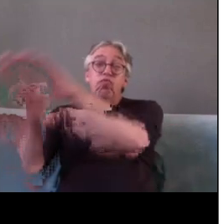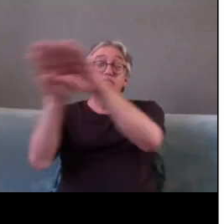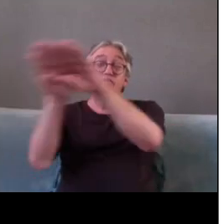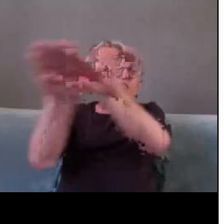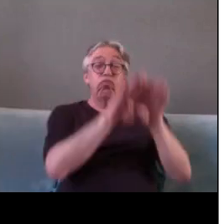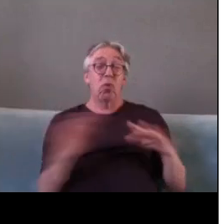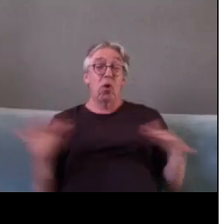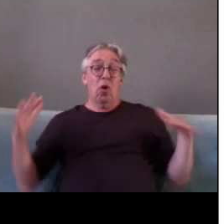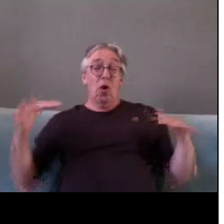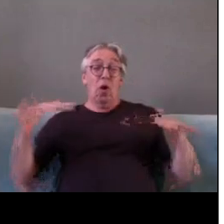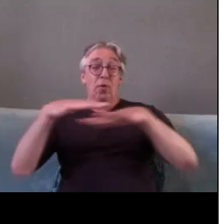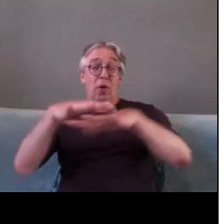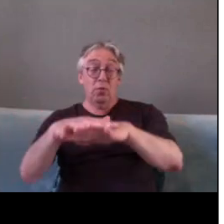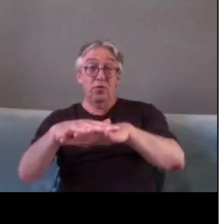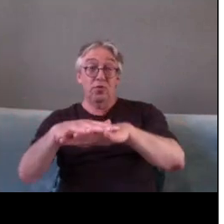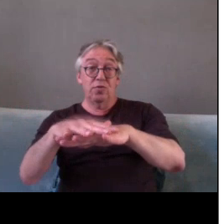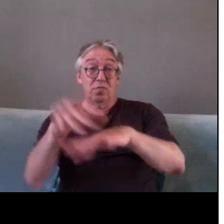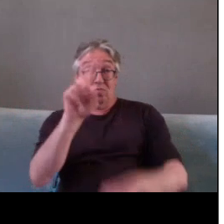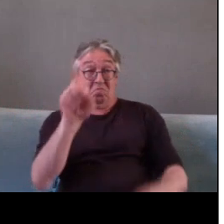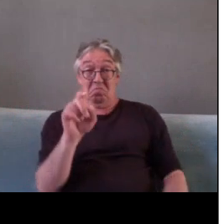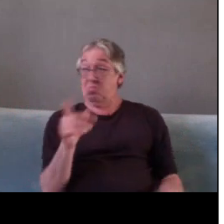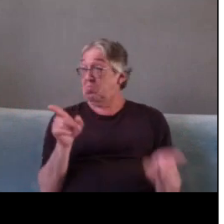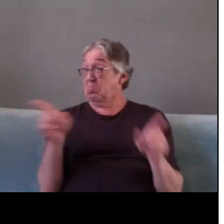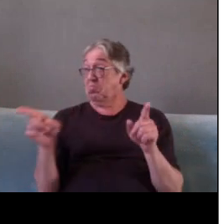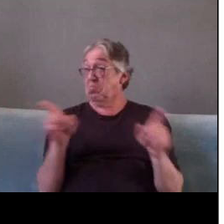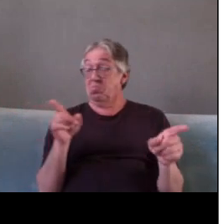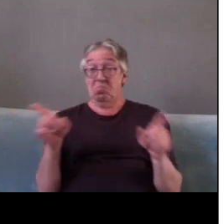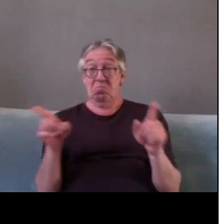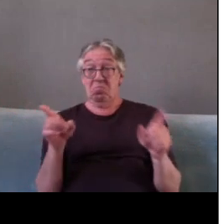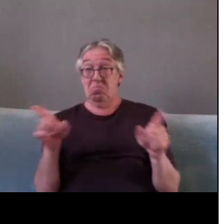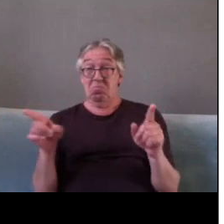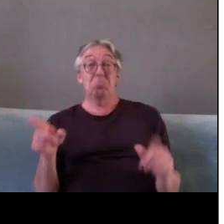I can take it and then if Alejandro wants to add.